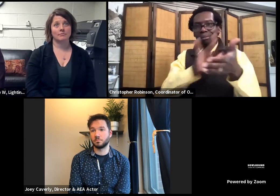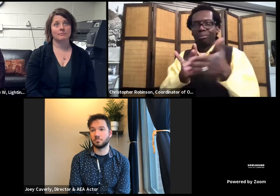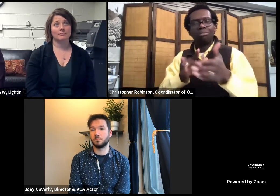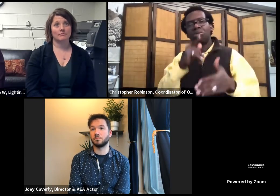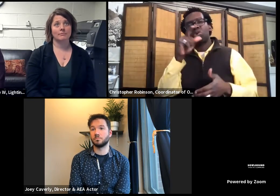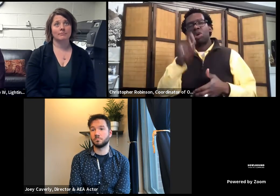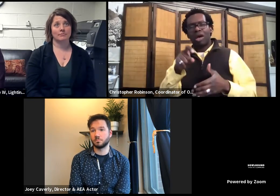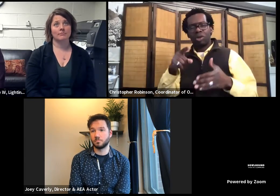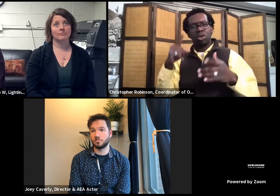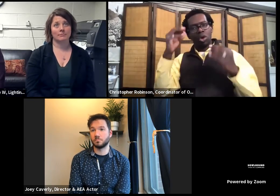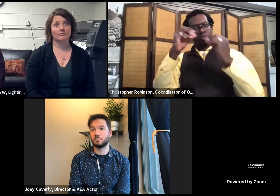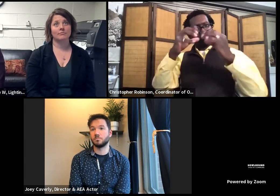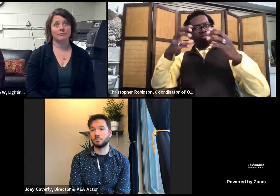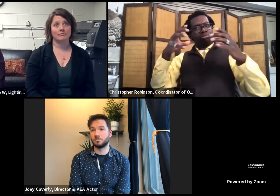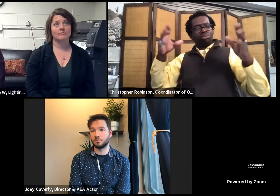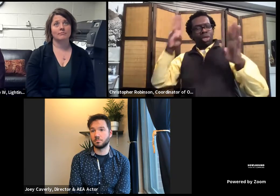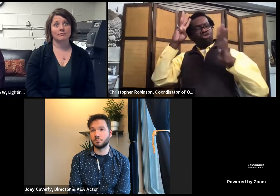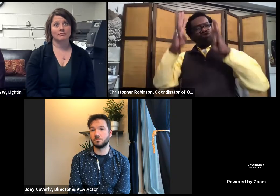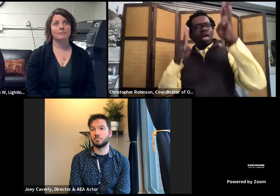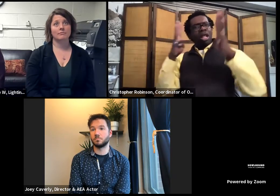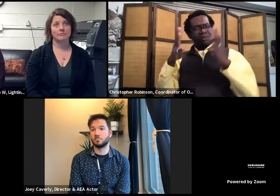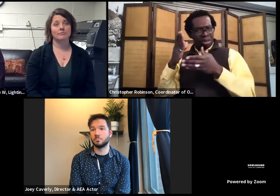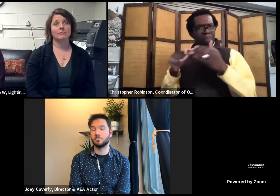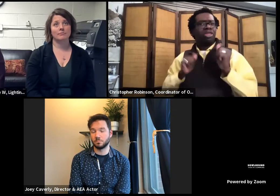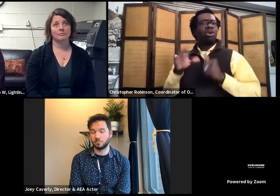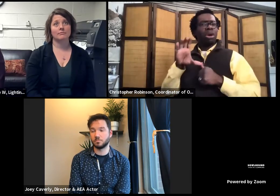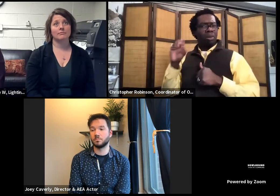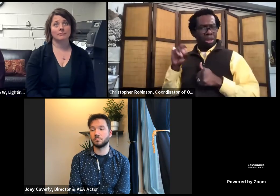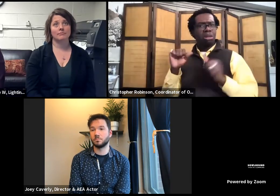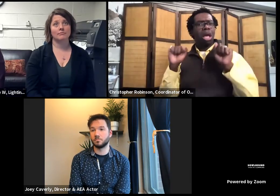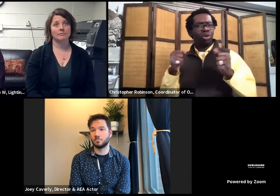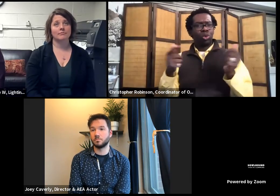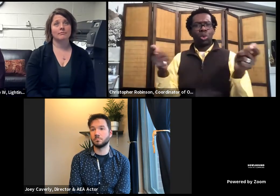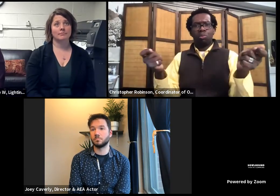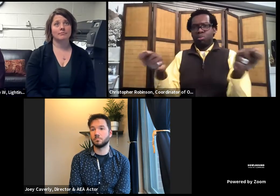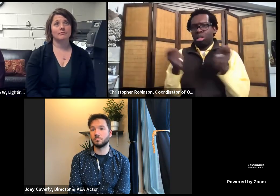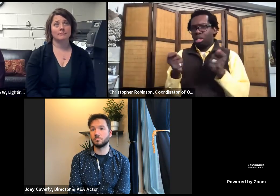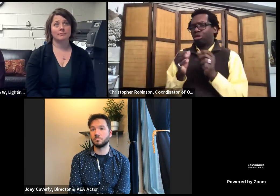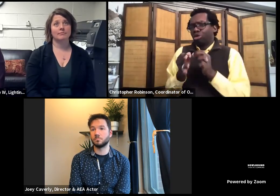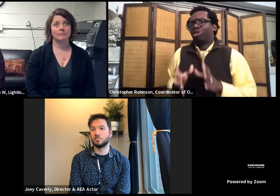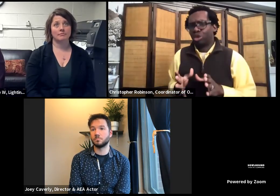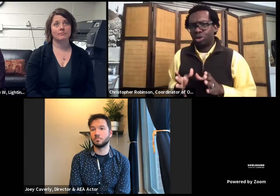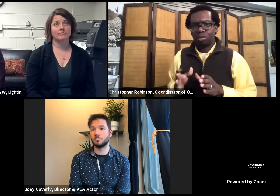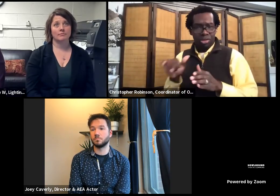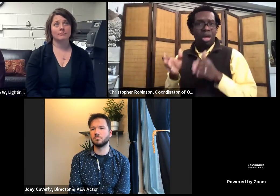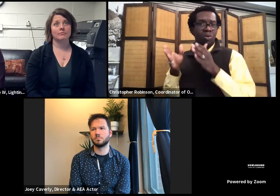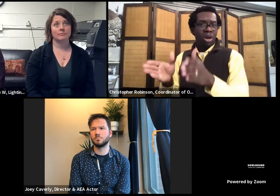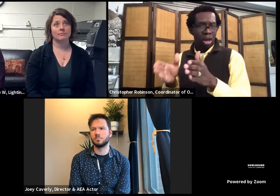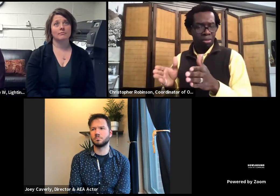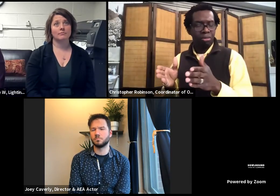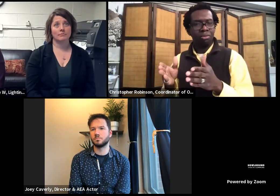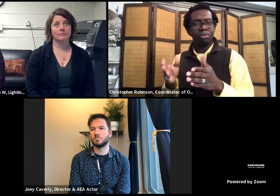so reduce some of those extra costs interpreters have to cover and you can negotiate something,